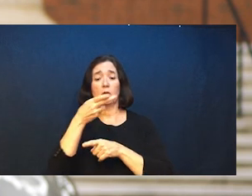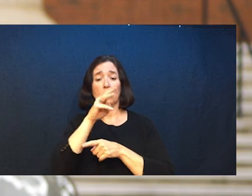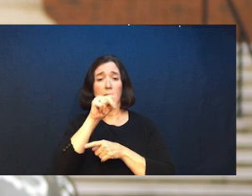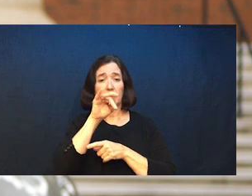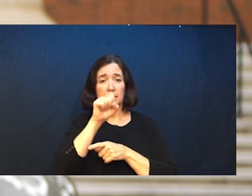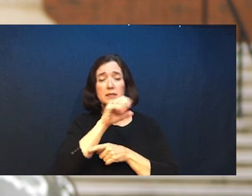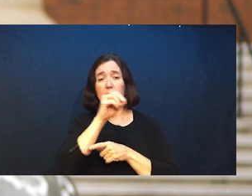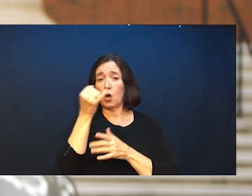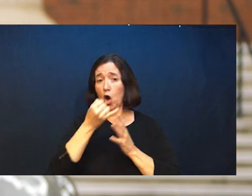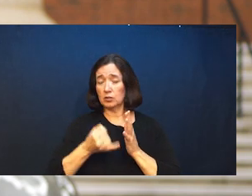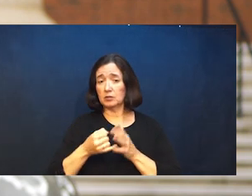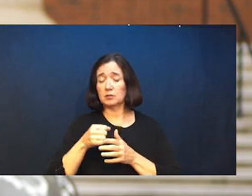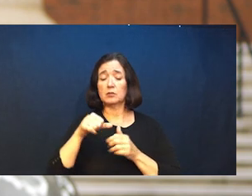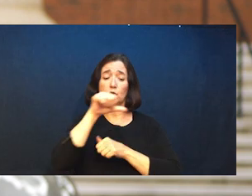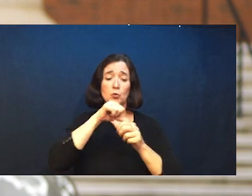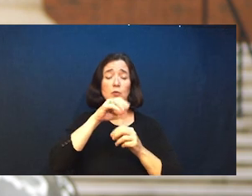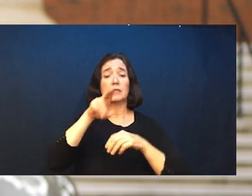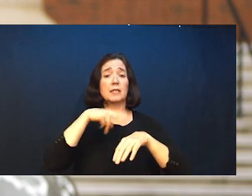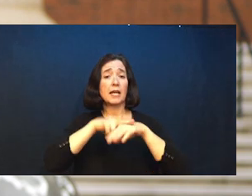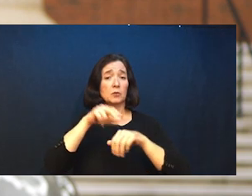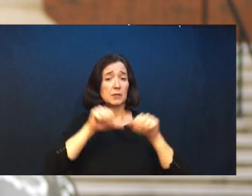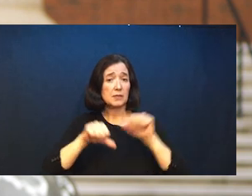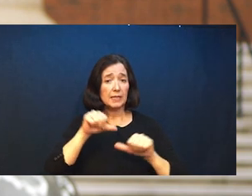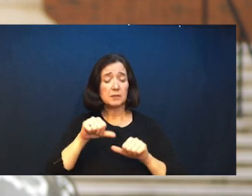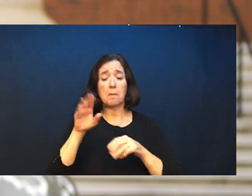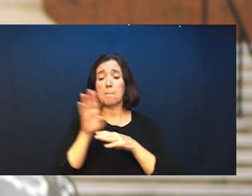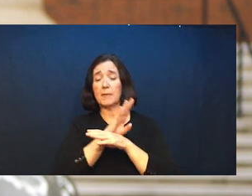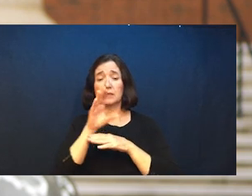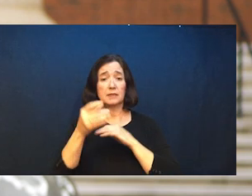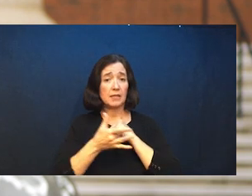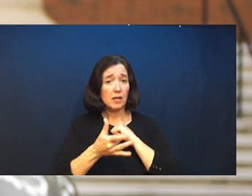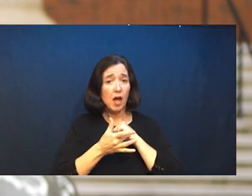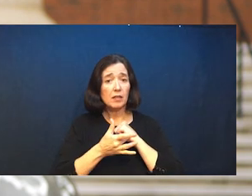social and natural sciences, business and technology, education and healthcare.